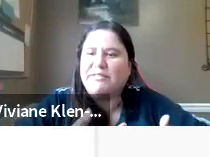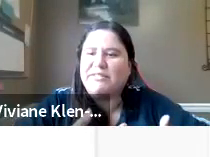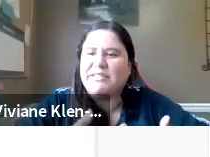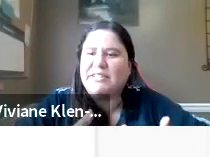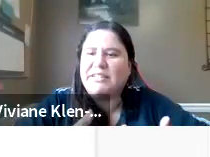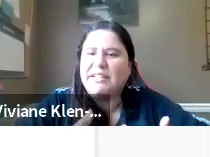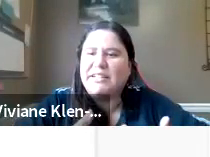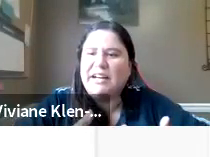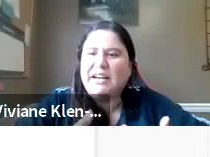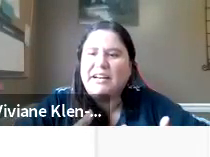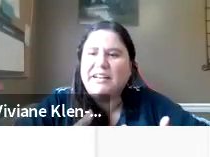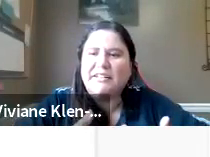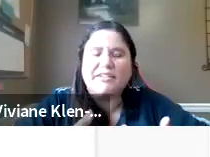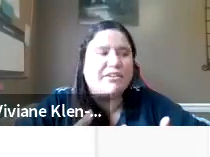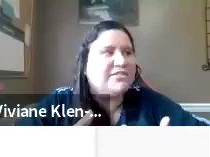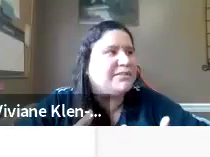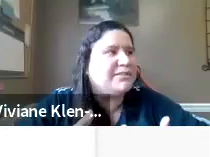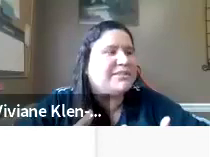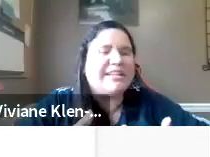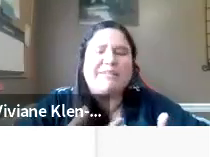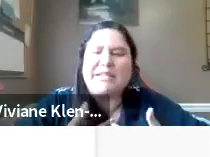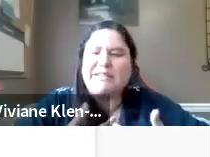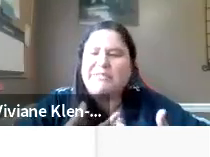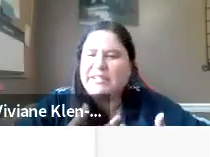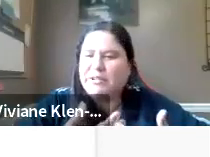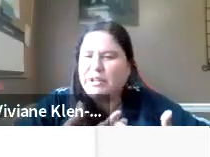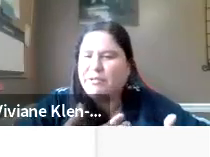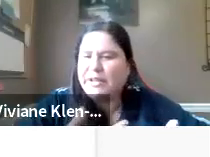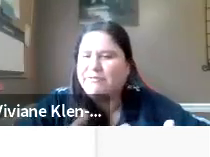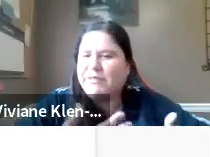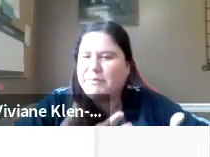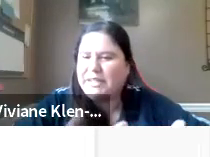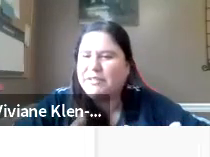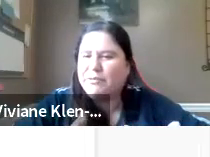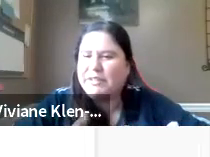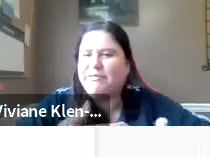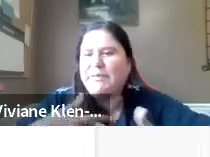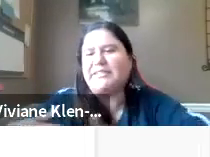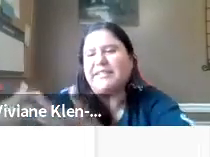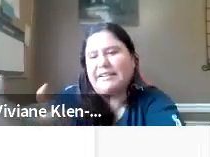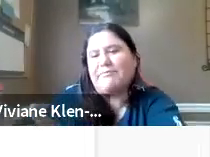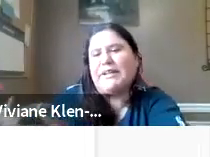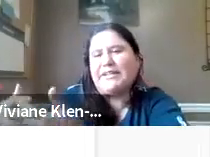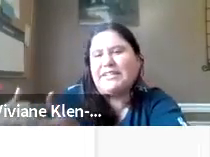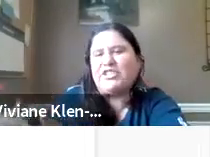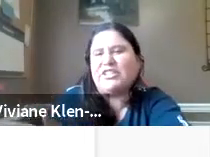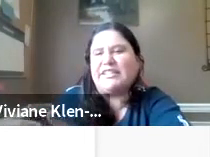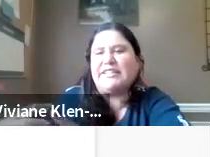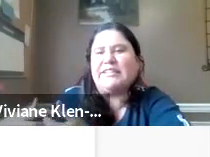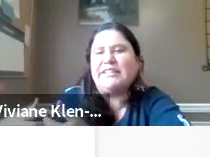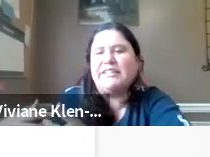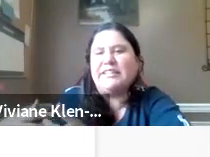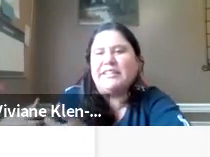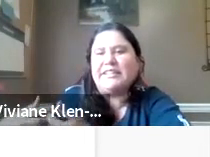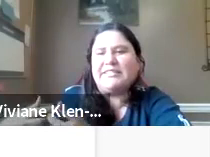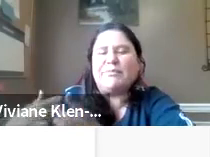are underwhelmed vendor. disco iscussions about iscussions about console about concepts that they believe. there are right for me they're already familiar with